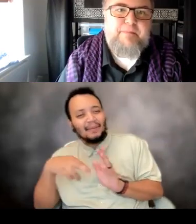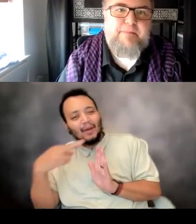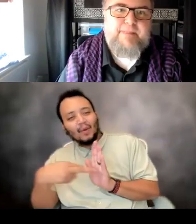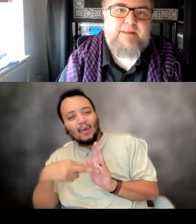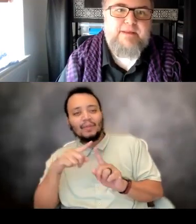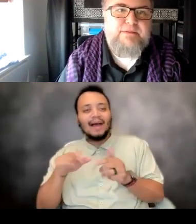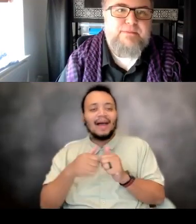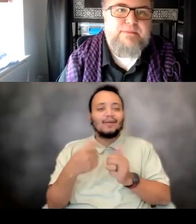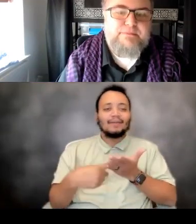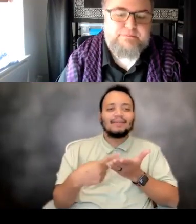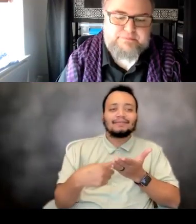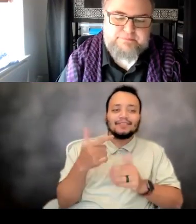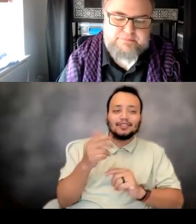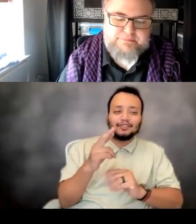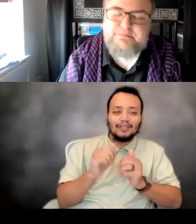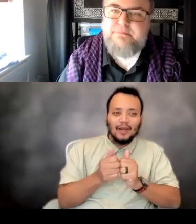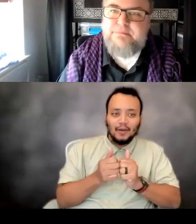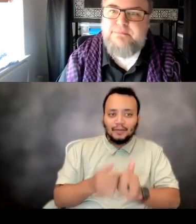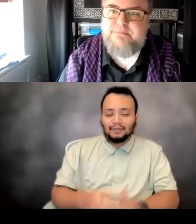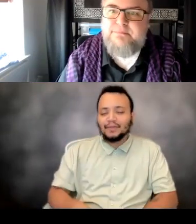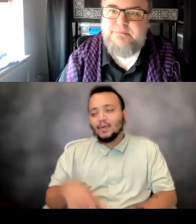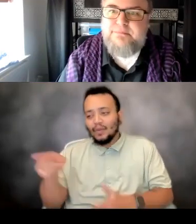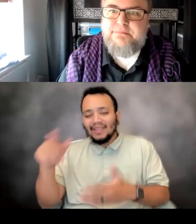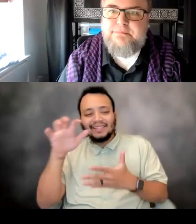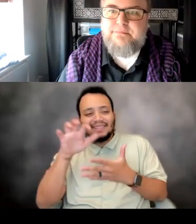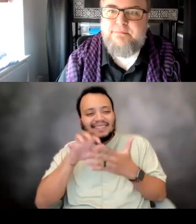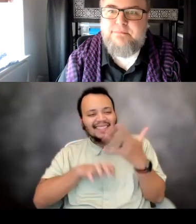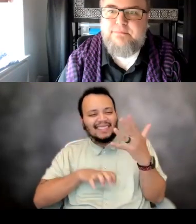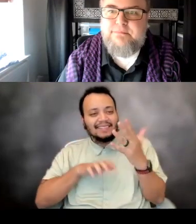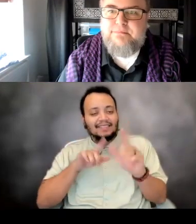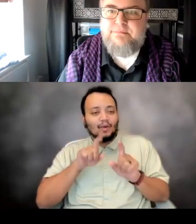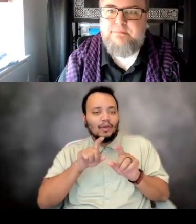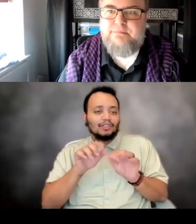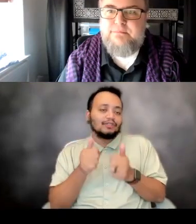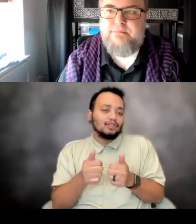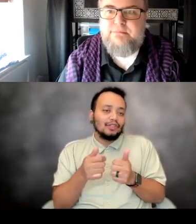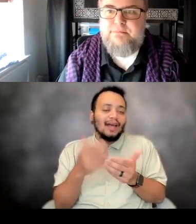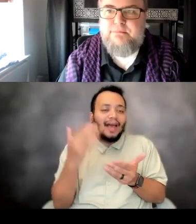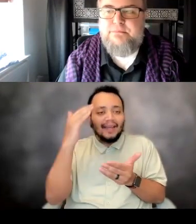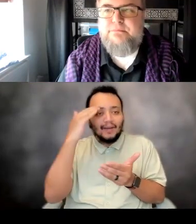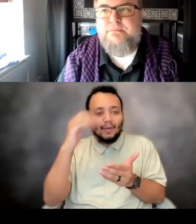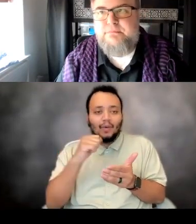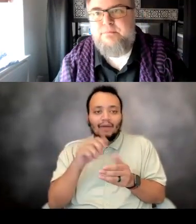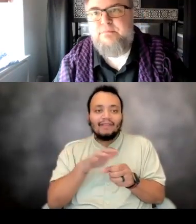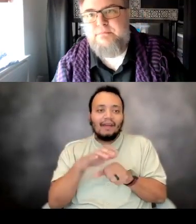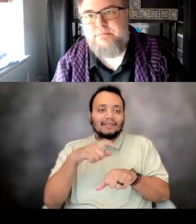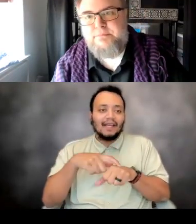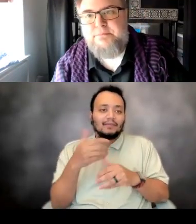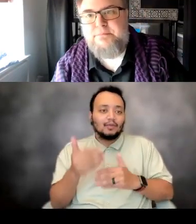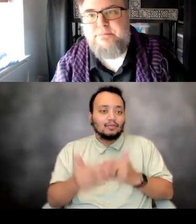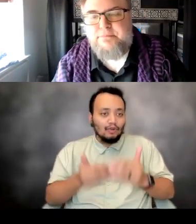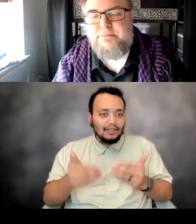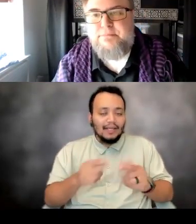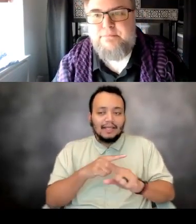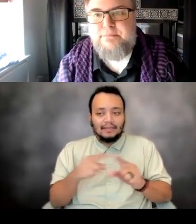and we'll do more kind of report backs out to y'all to get those answers. So keep sharing, thank you for helping us with this project